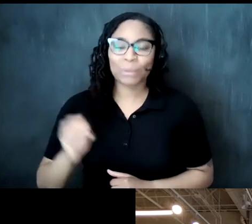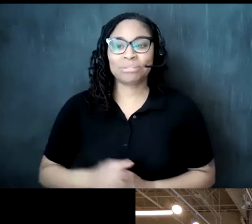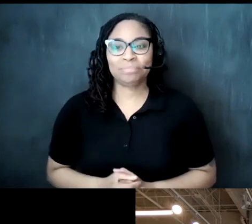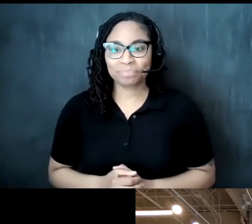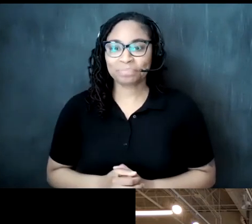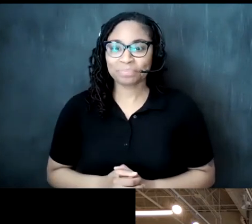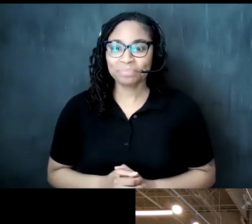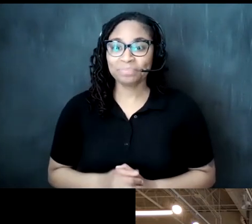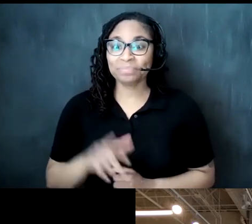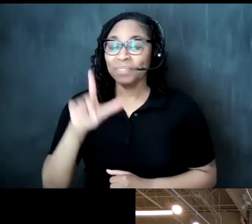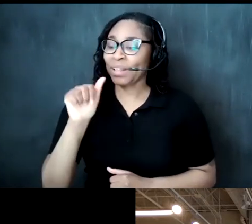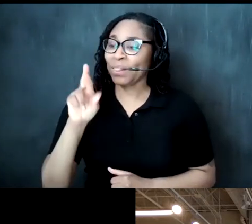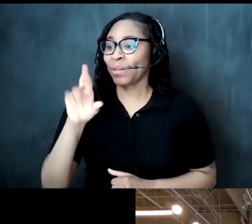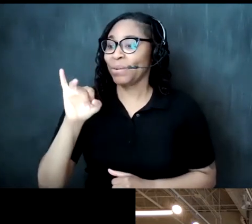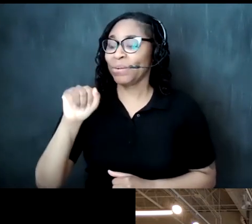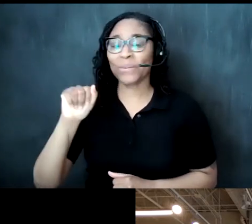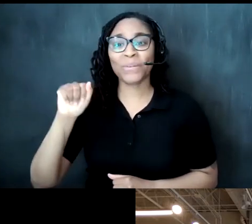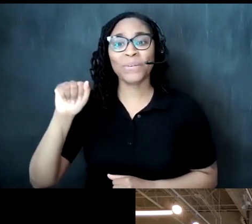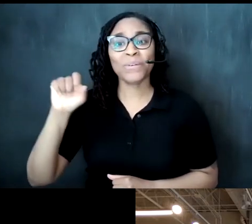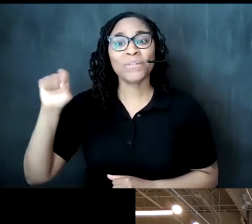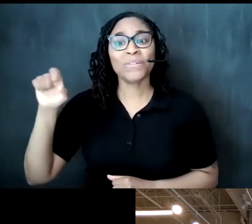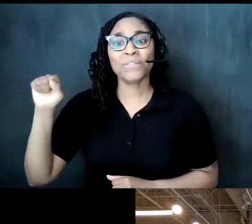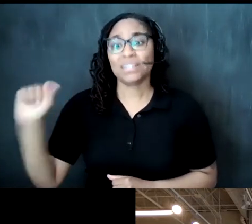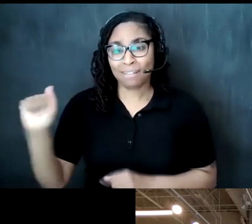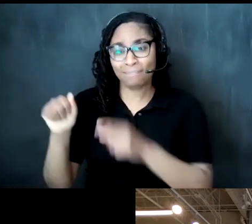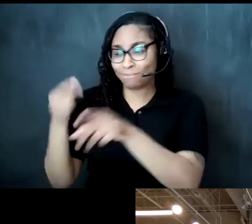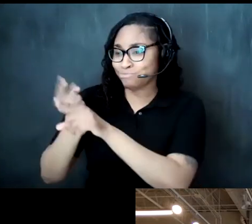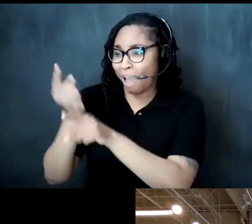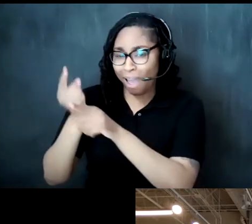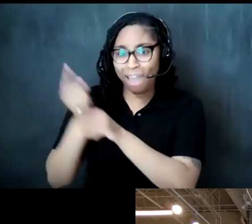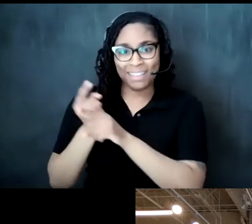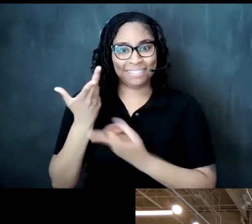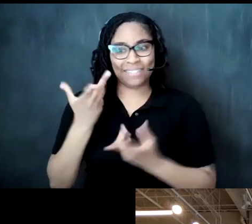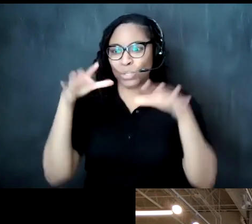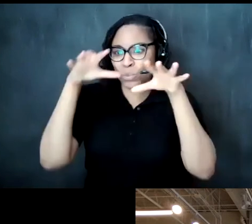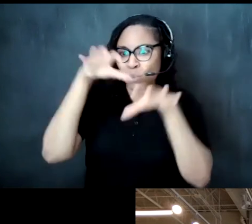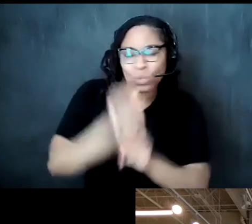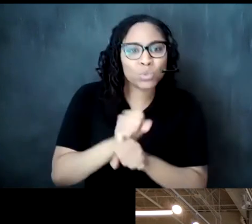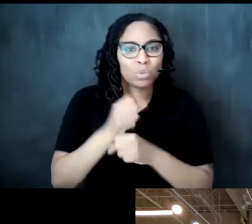absolutely correct um you know we're not learning about these these rituals um these traditions